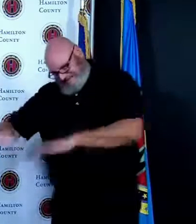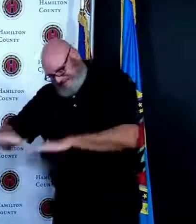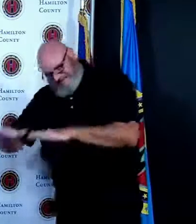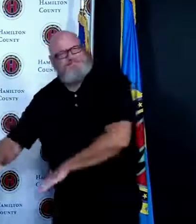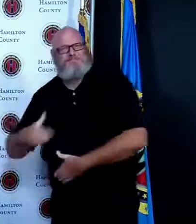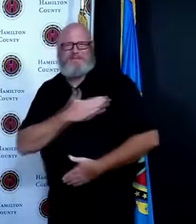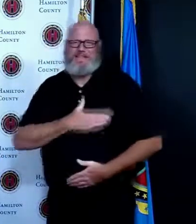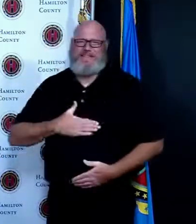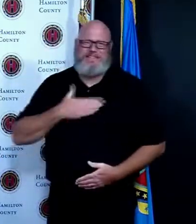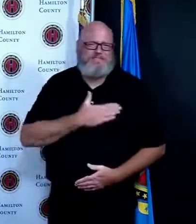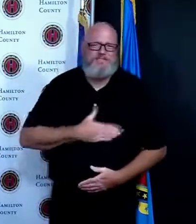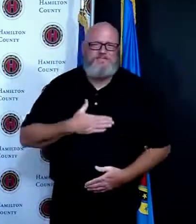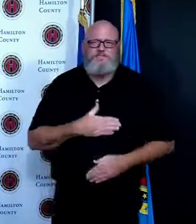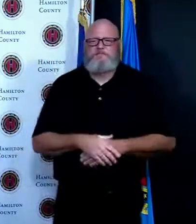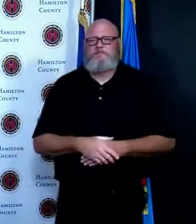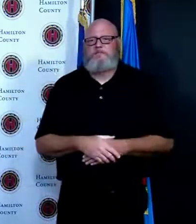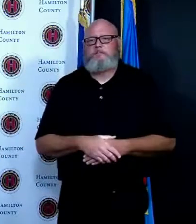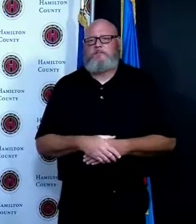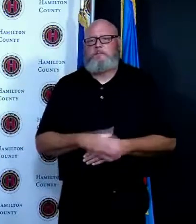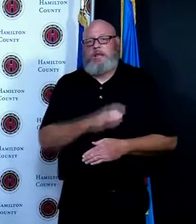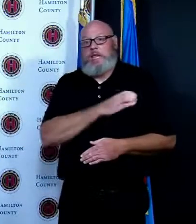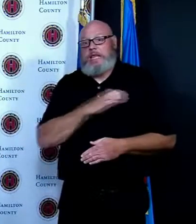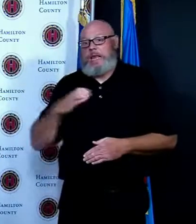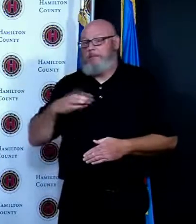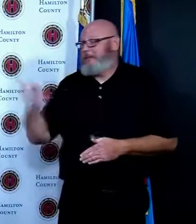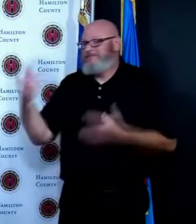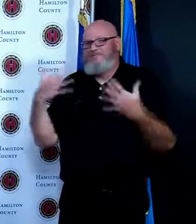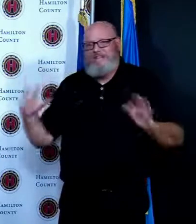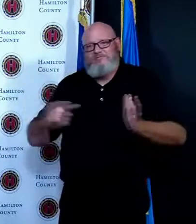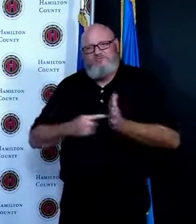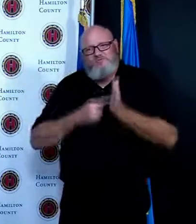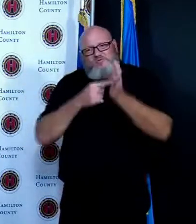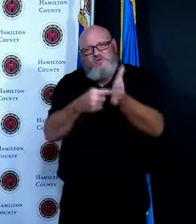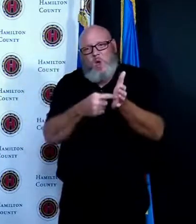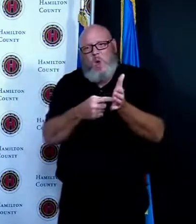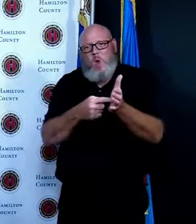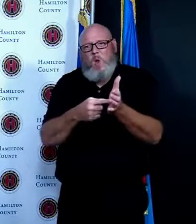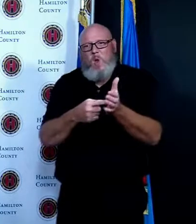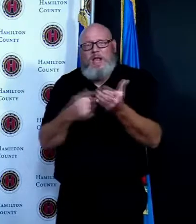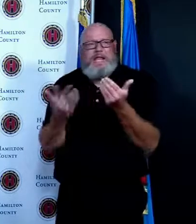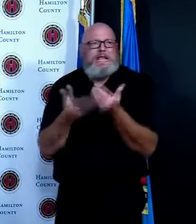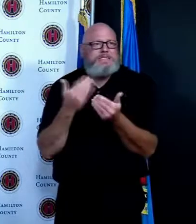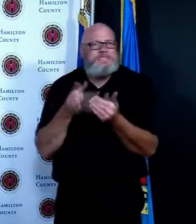our website we continue to maintain with a complete list of test sites it also has a link